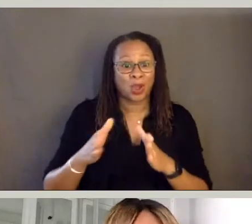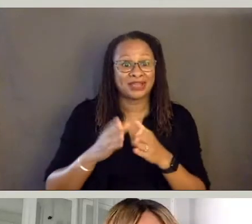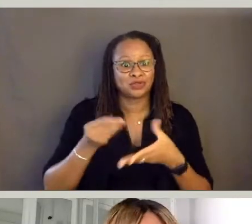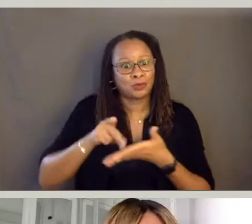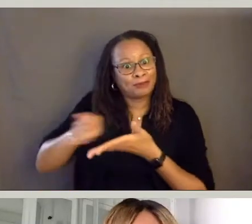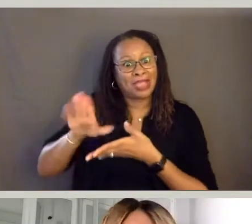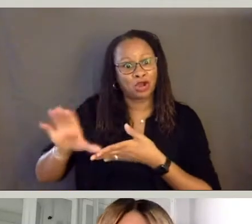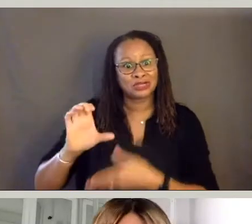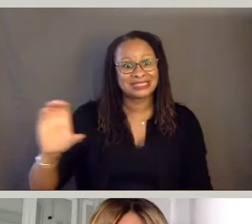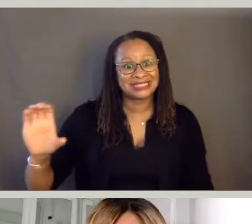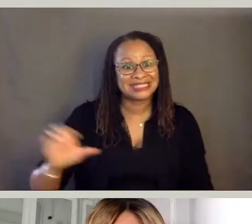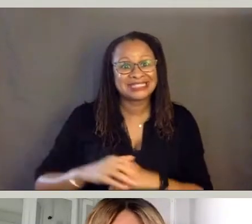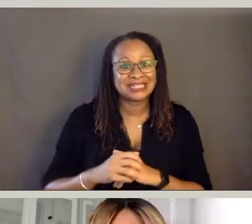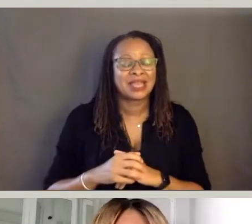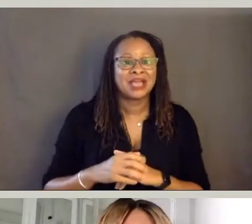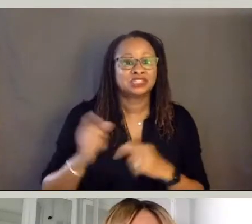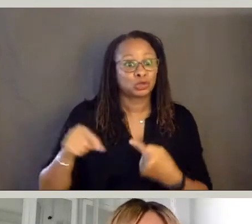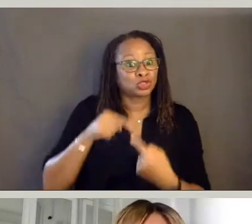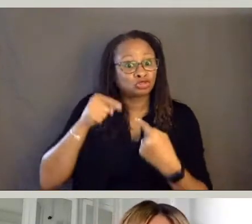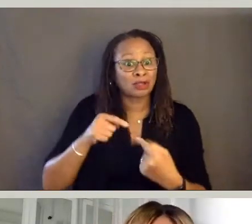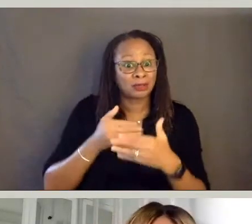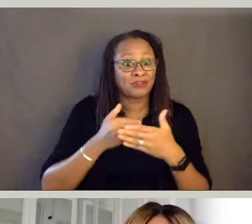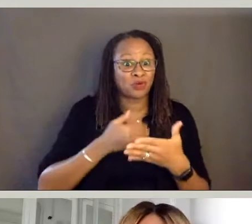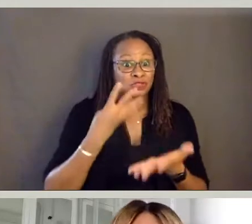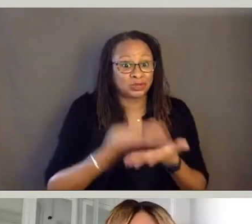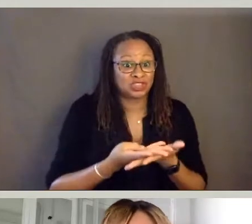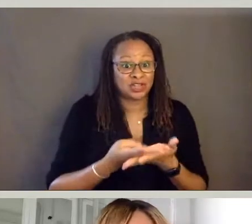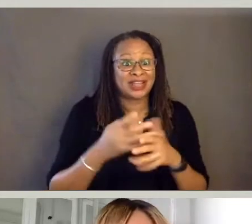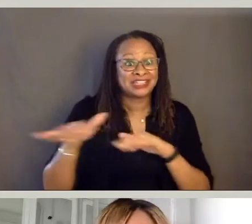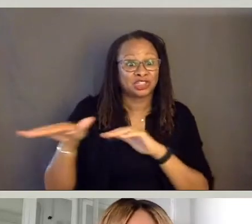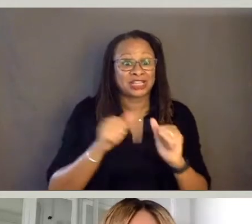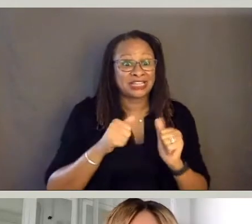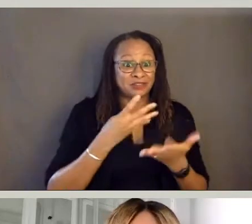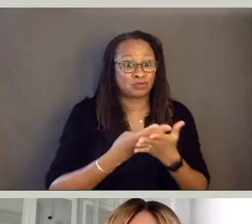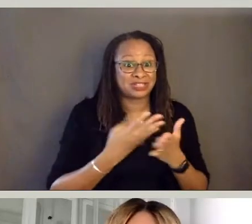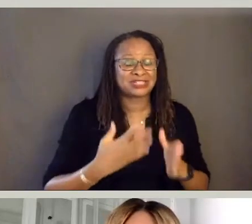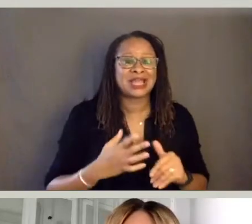who was struggling before she was incarcerated, and then she gets out of prison and we're making this movie about her.